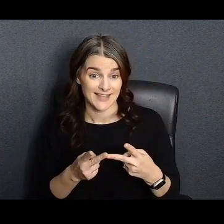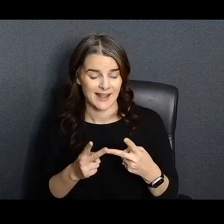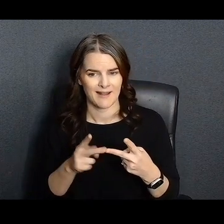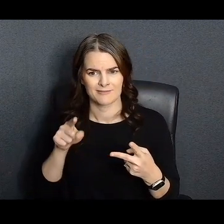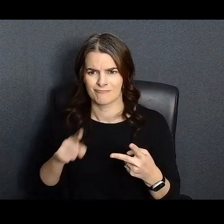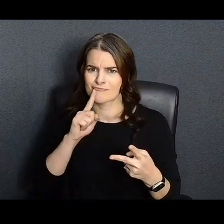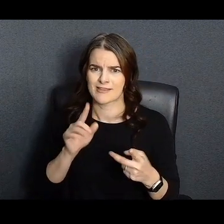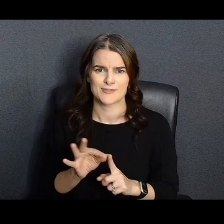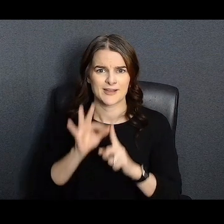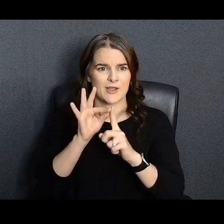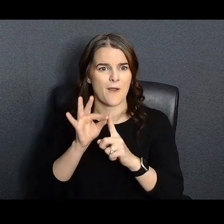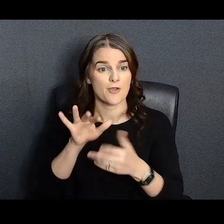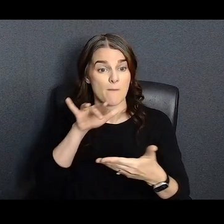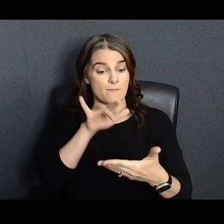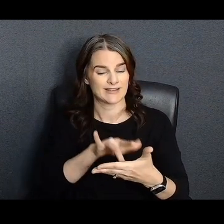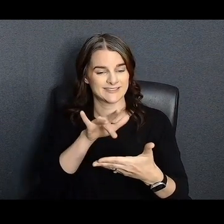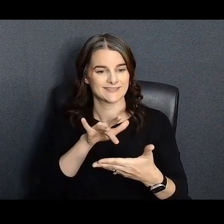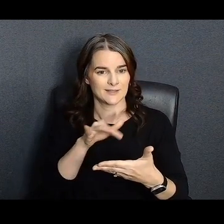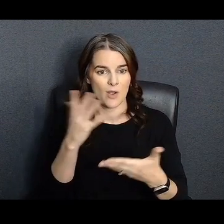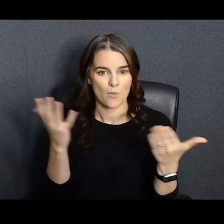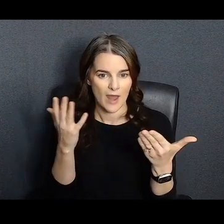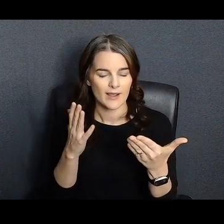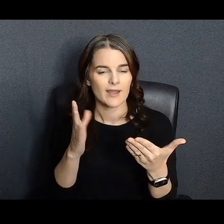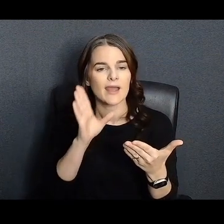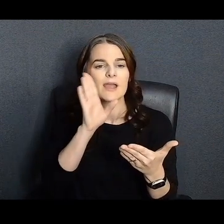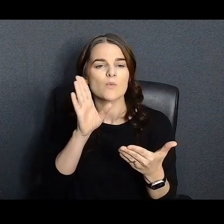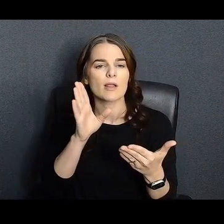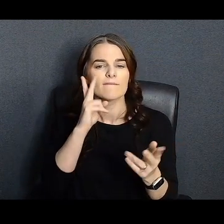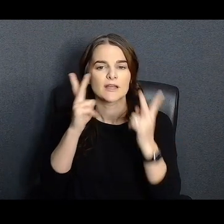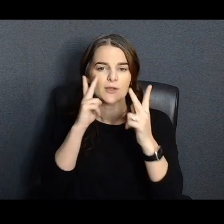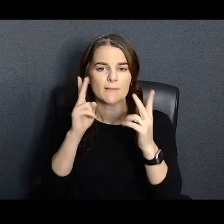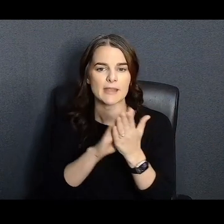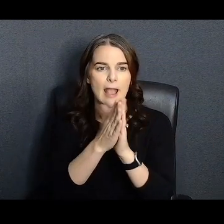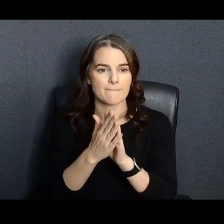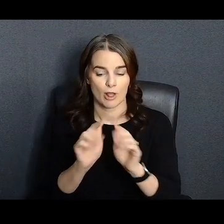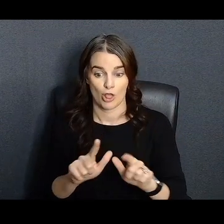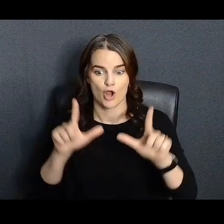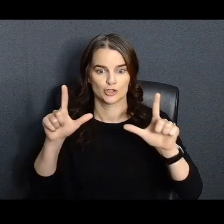is that when you press a button, it will visually get larger on the screen